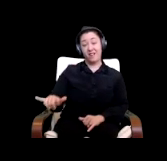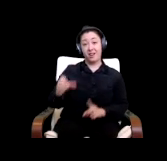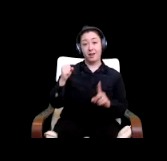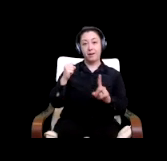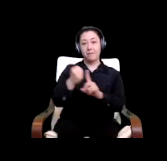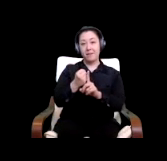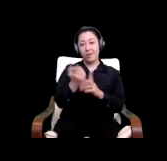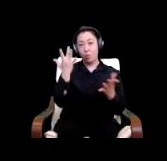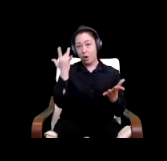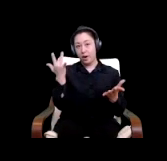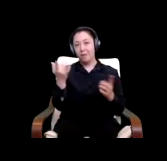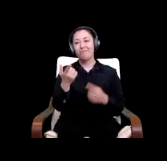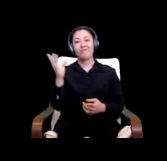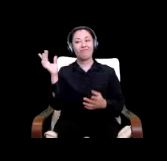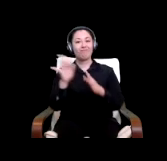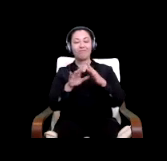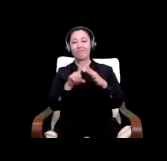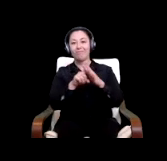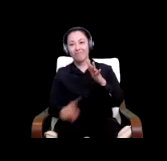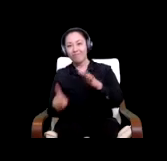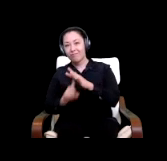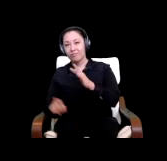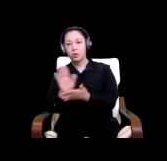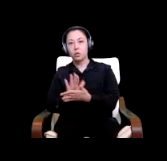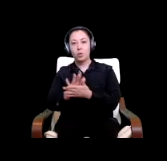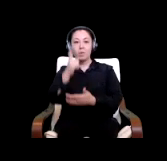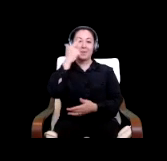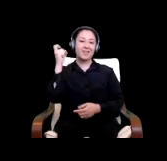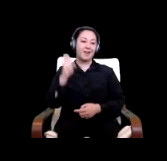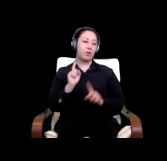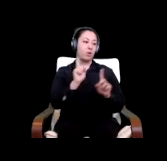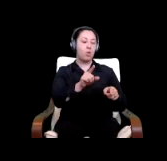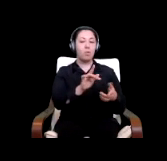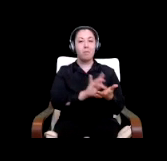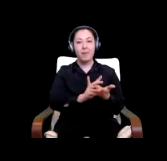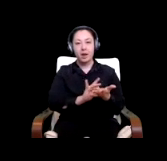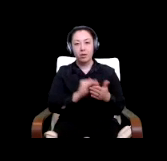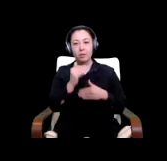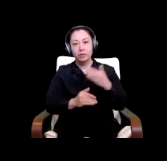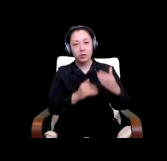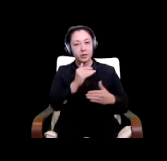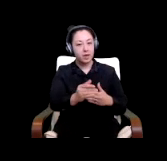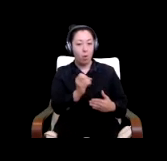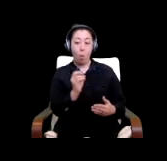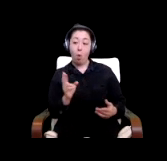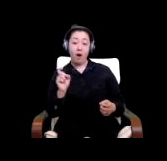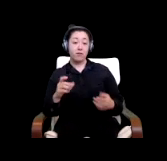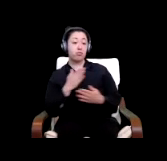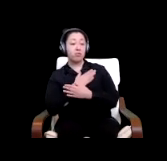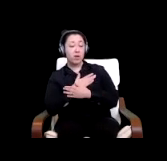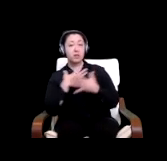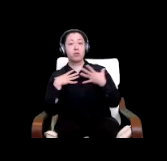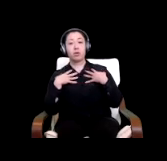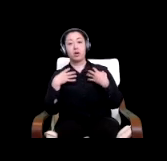miss school for procedures, or for recovery periods that has to do with having these medical